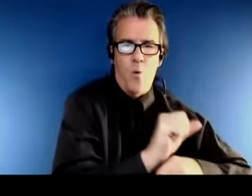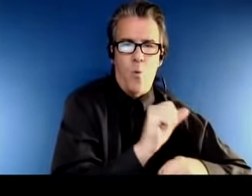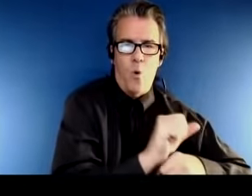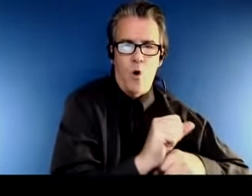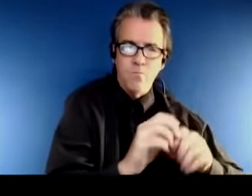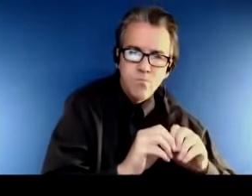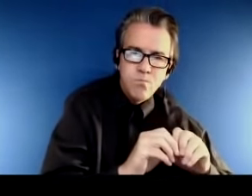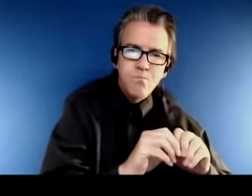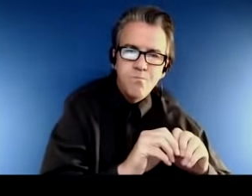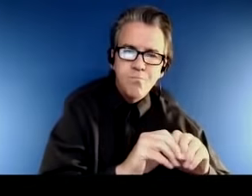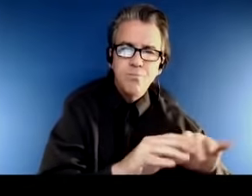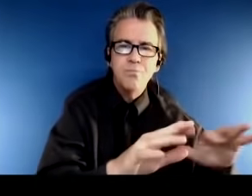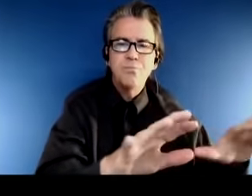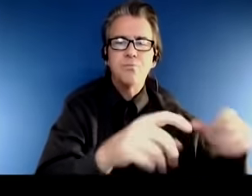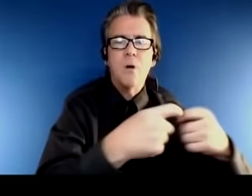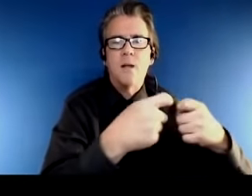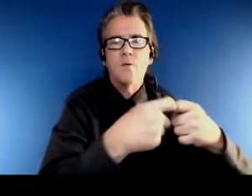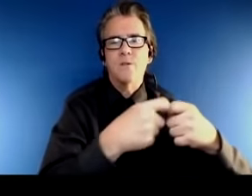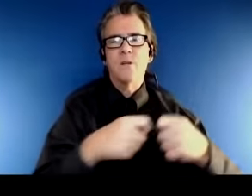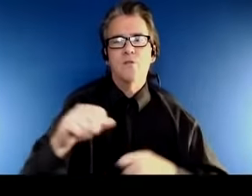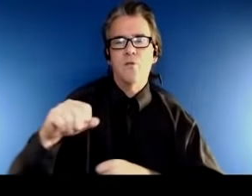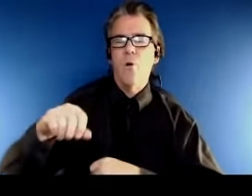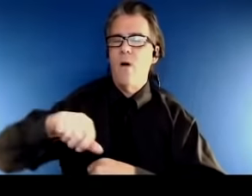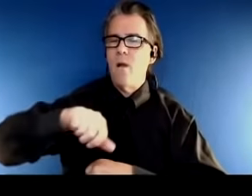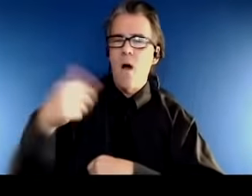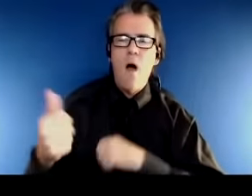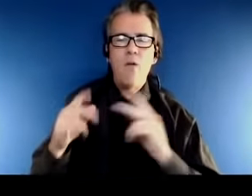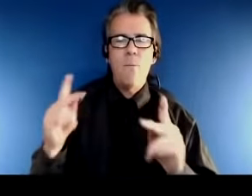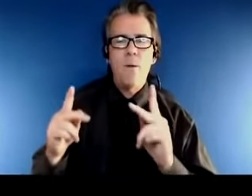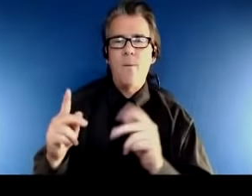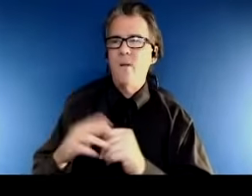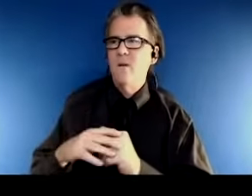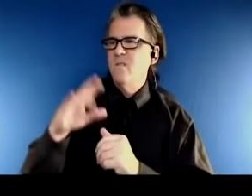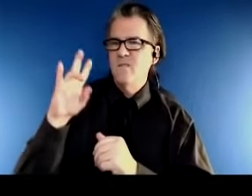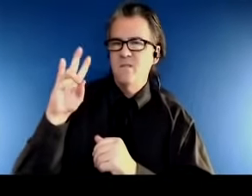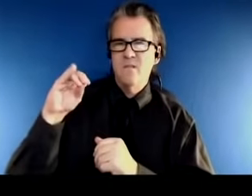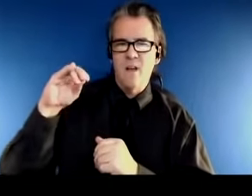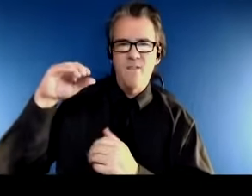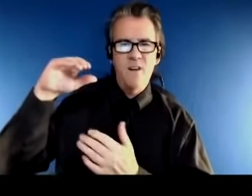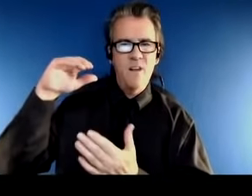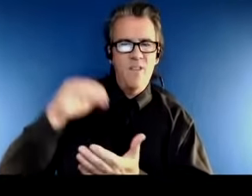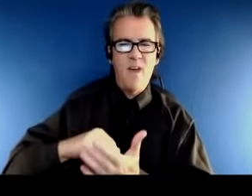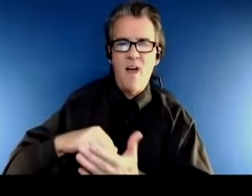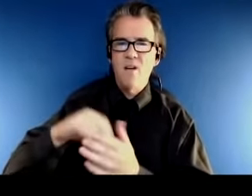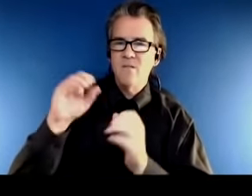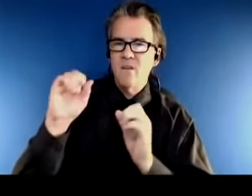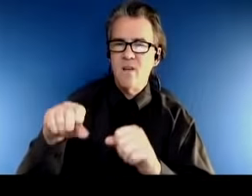we have members of my command and general staff that all come together, and we go through a number